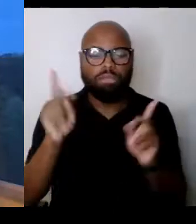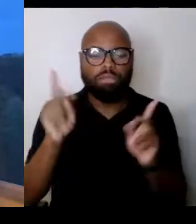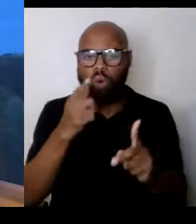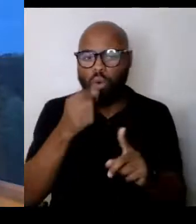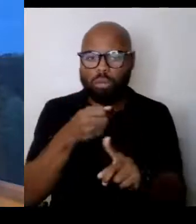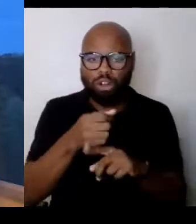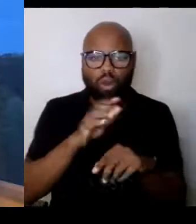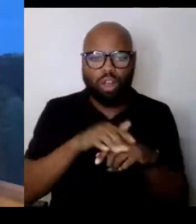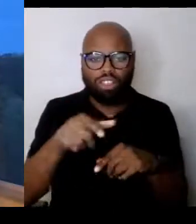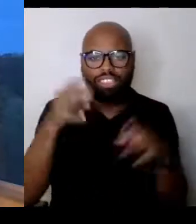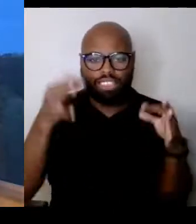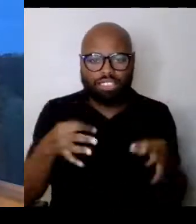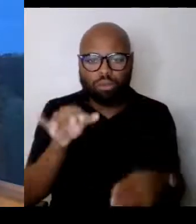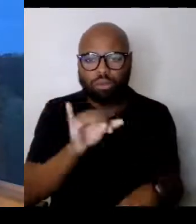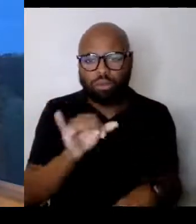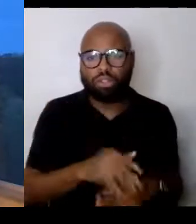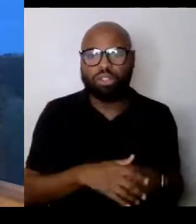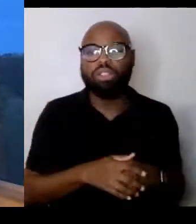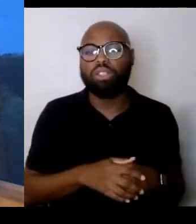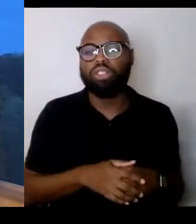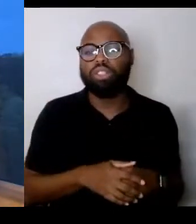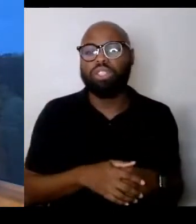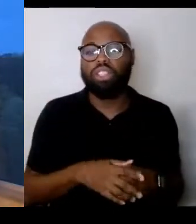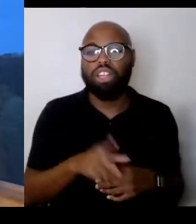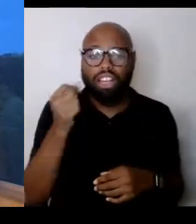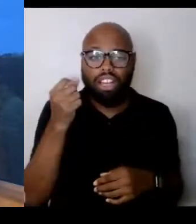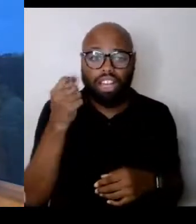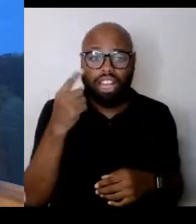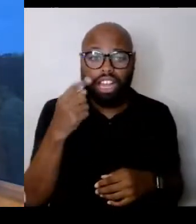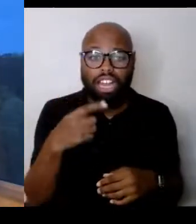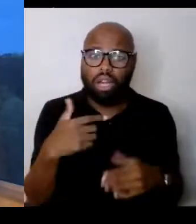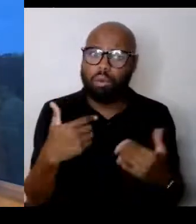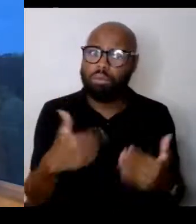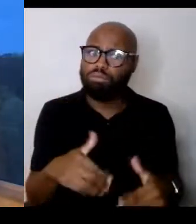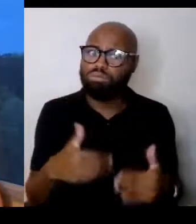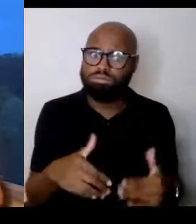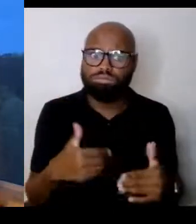and it's primary to how we see the impact, for example,